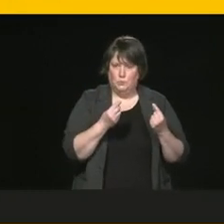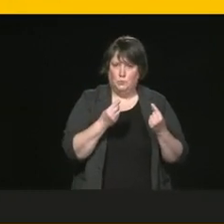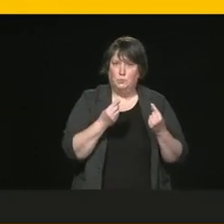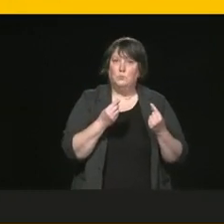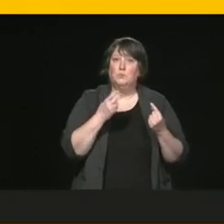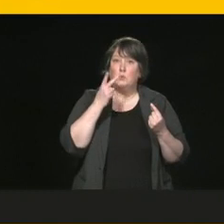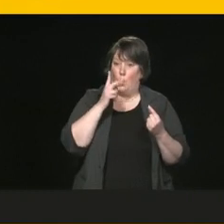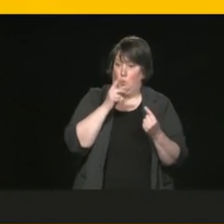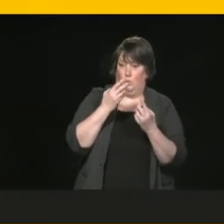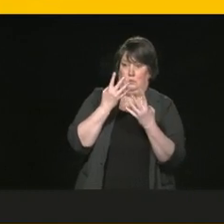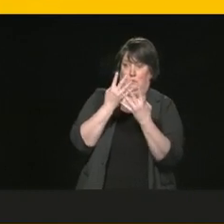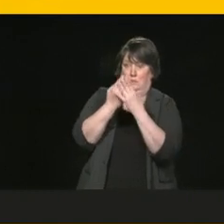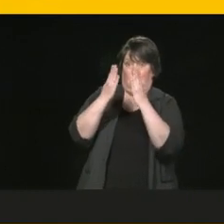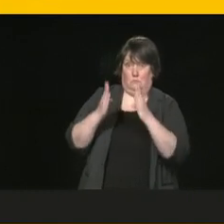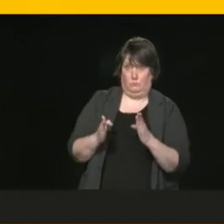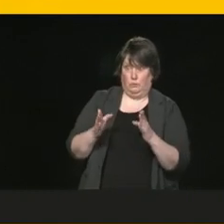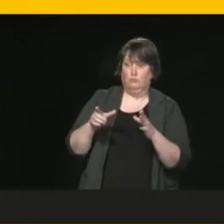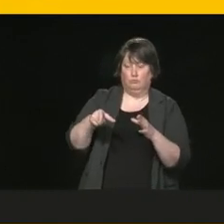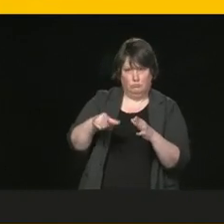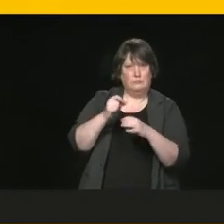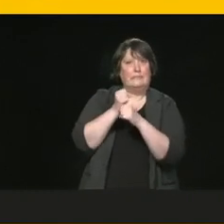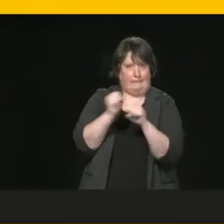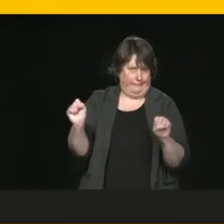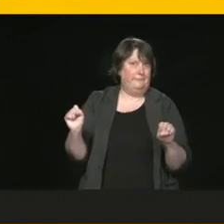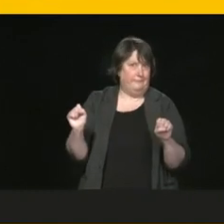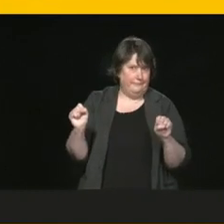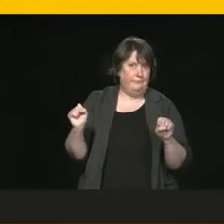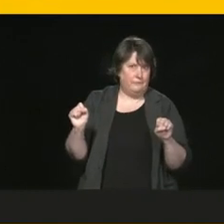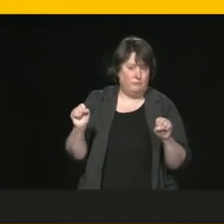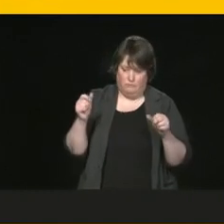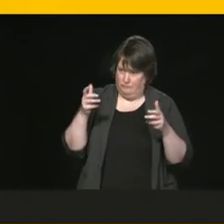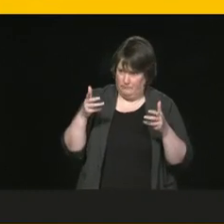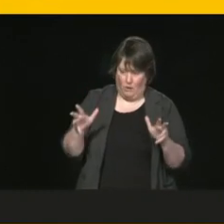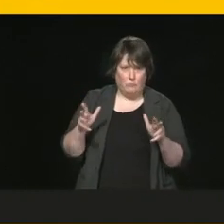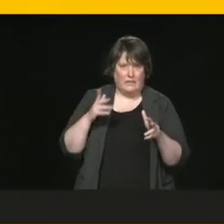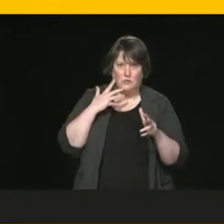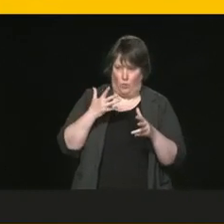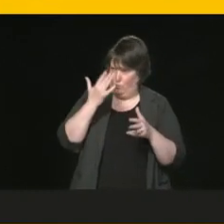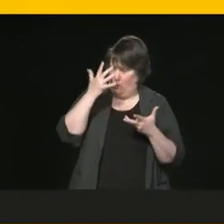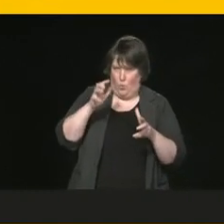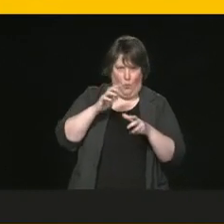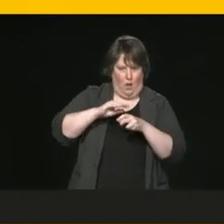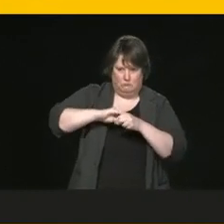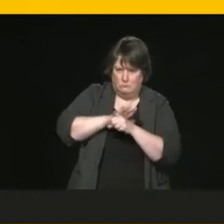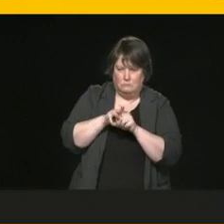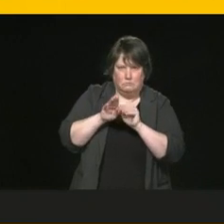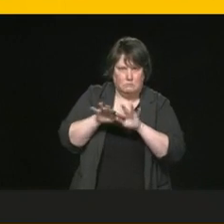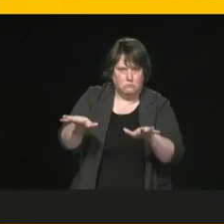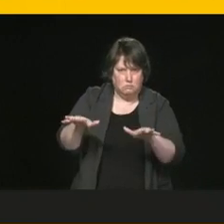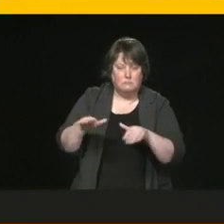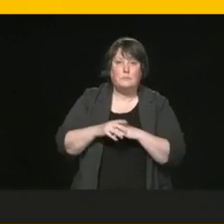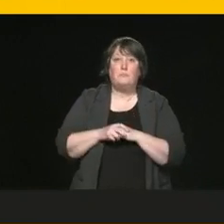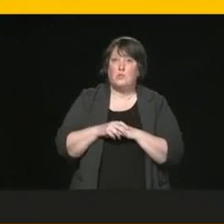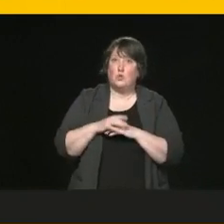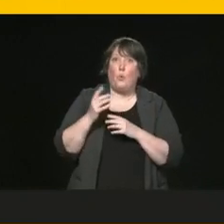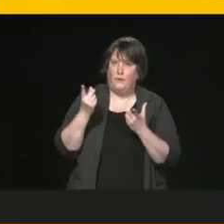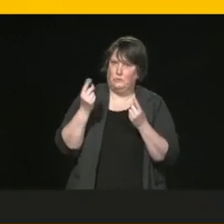AND TAKEN SIGNIFICANT STEPS TO ENSURE THAT OUR INCARCERATED POPULATION IS KEPT AS SAFE AS